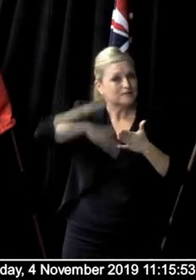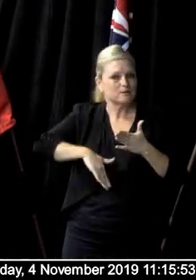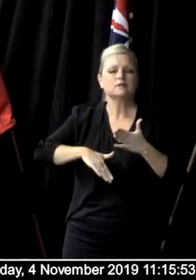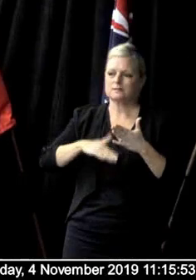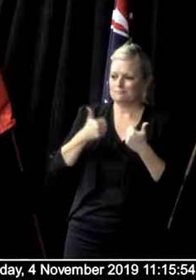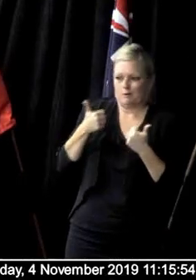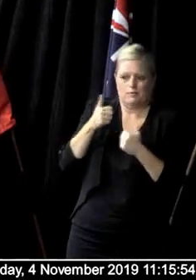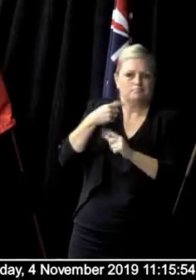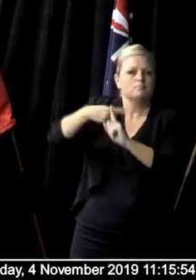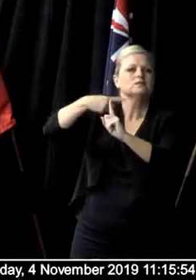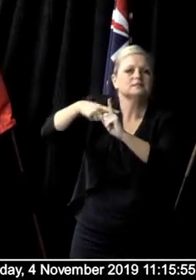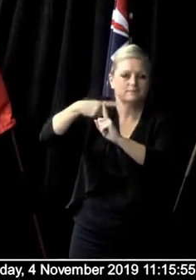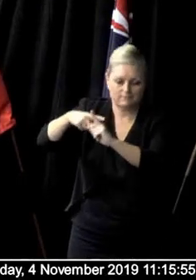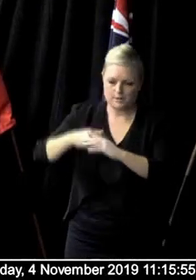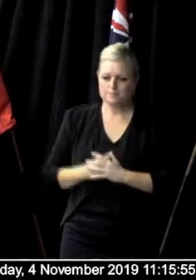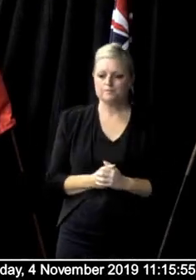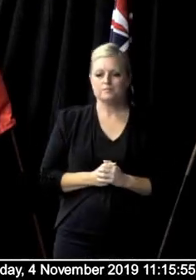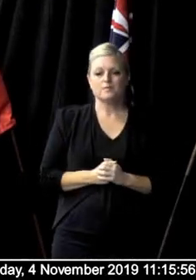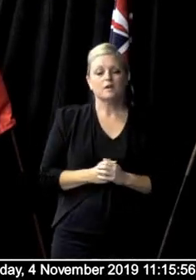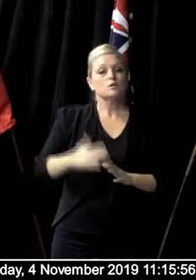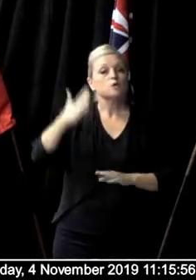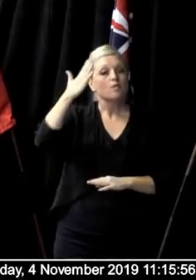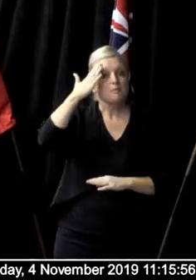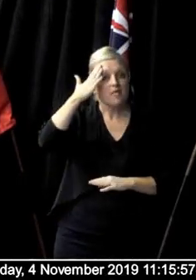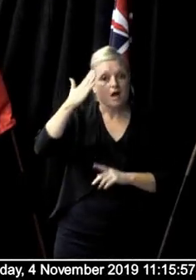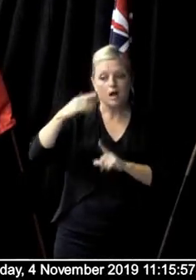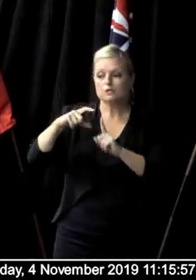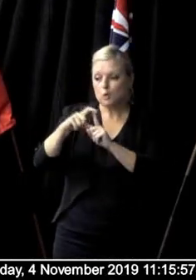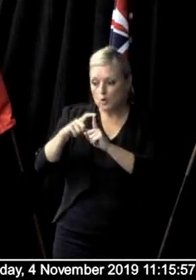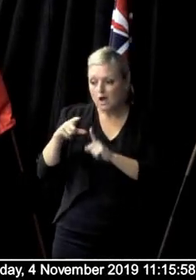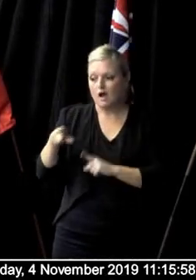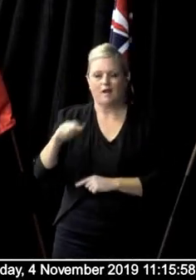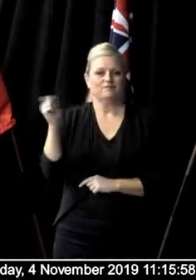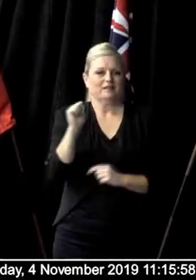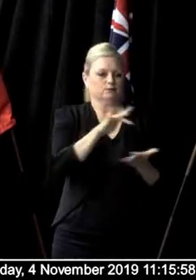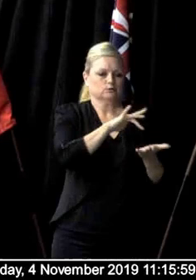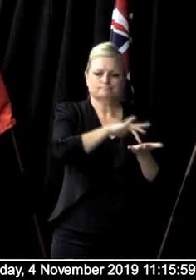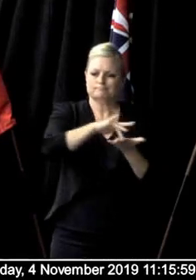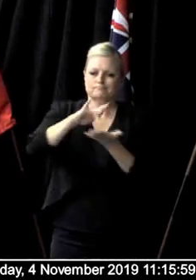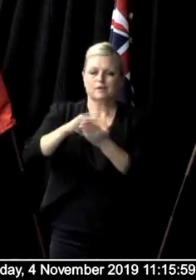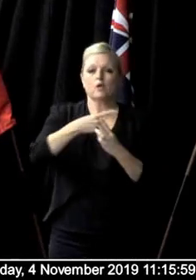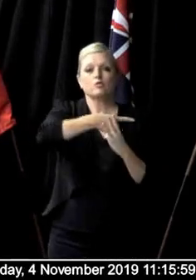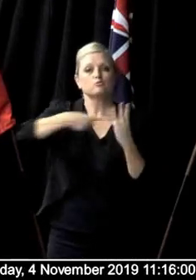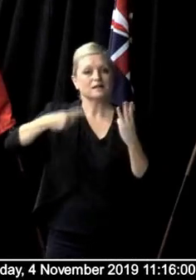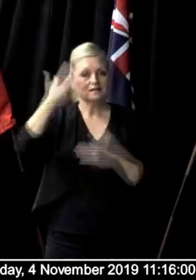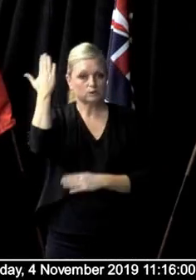This parent and her daughter have been engaged with three different schools in the state education system and their experiences have vastly differed